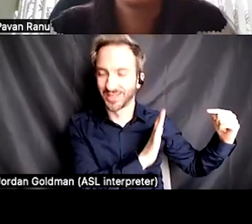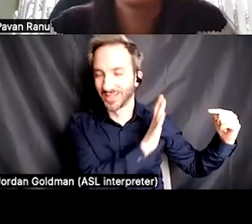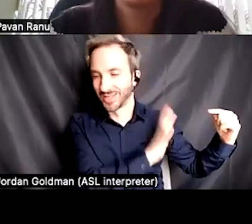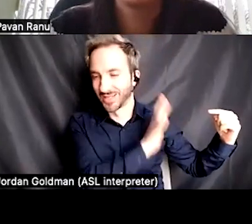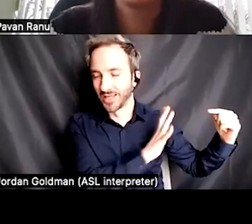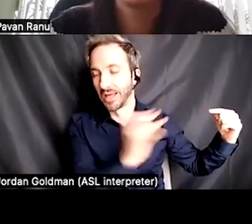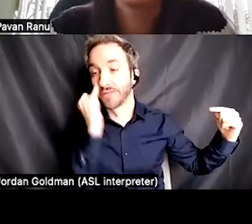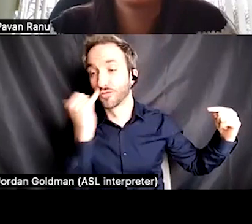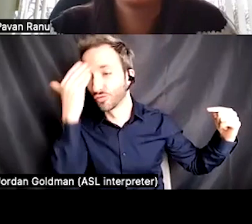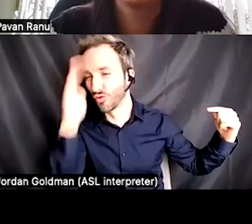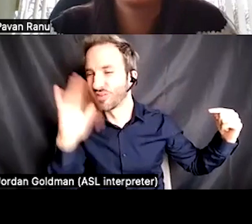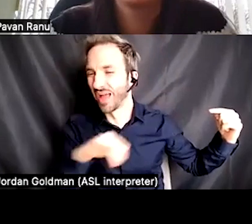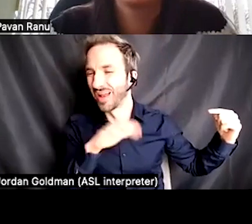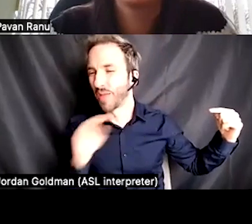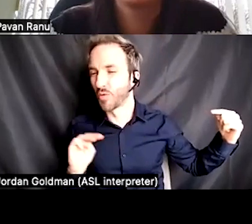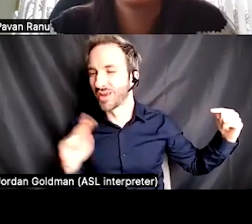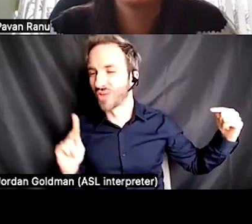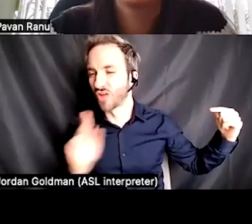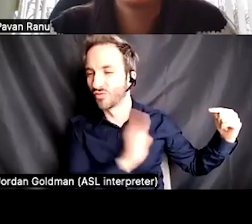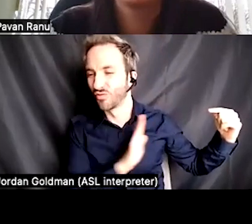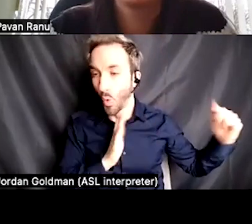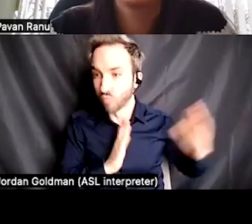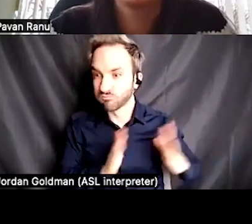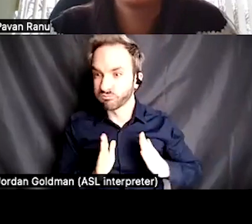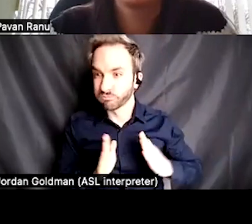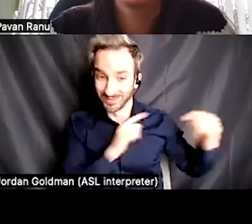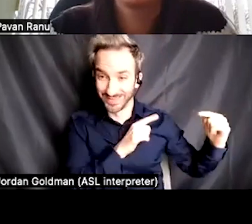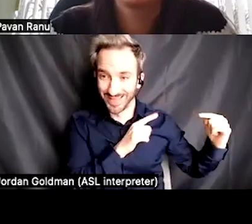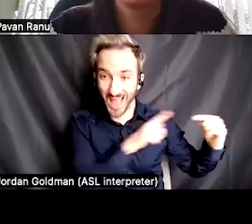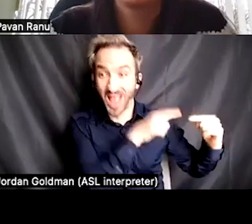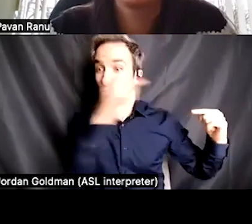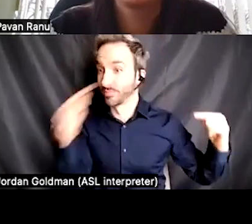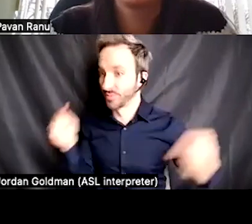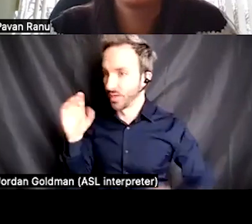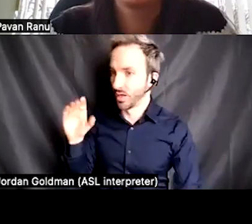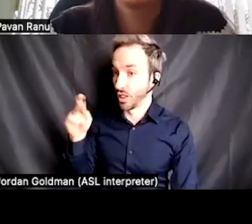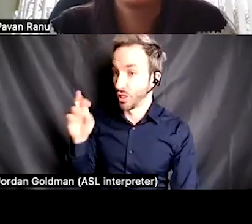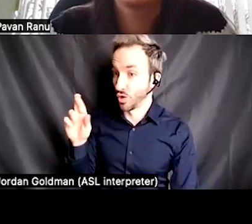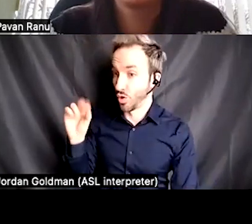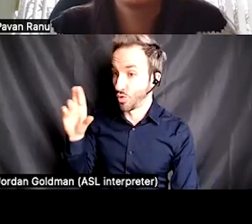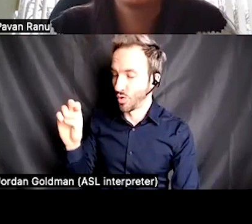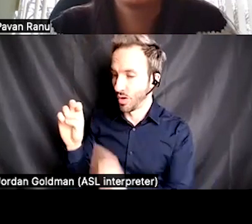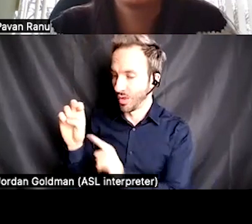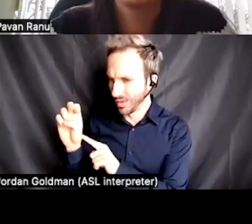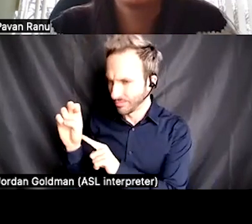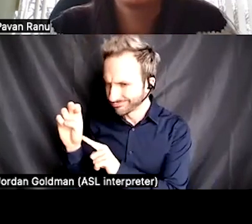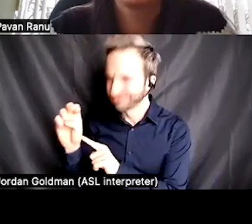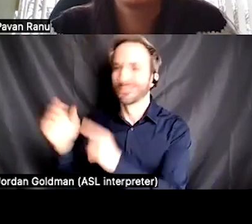Marie Kondo's method of organizing. "Cottagecore, if that's a reversal of mid-century modern,